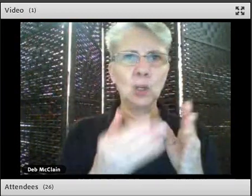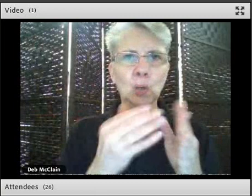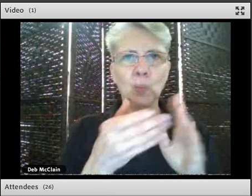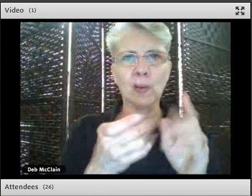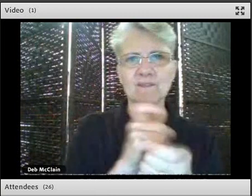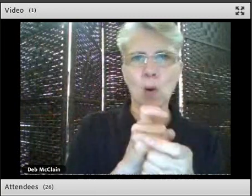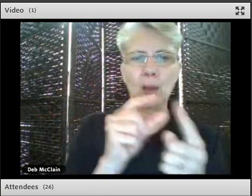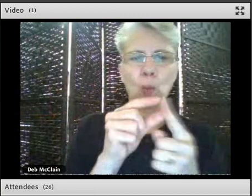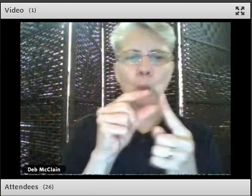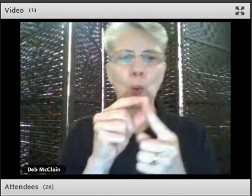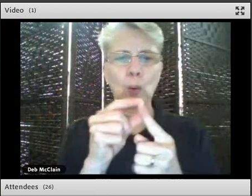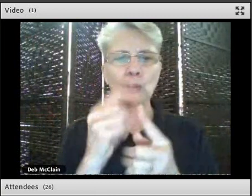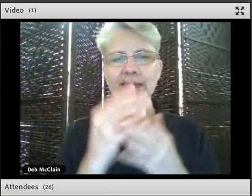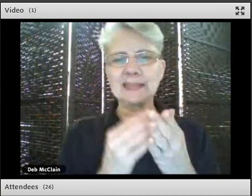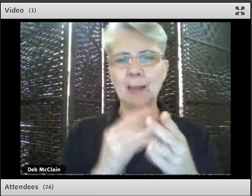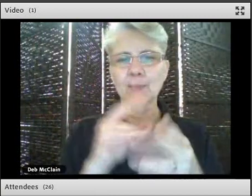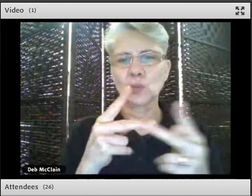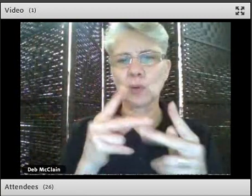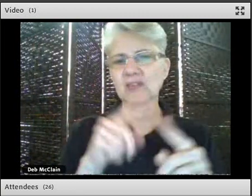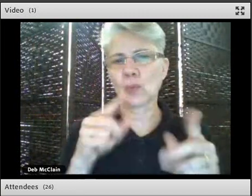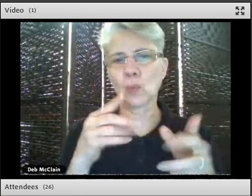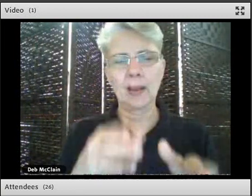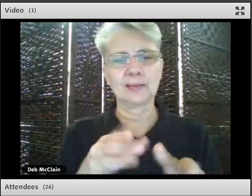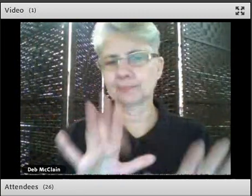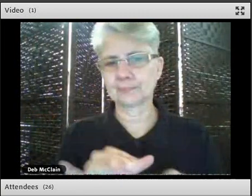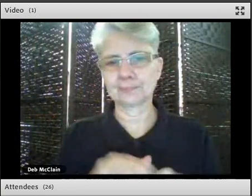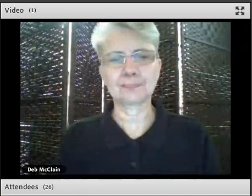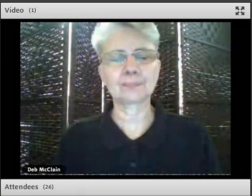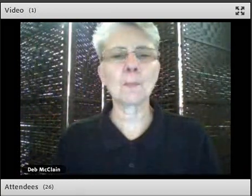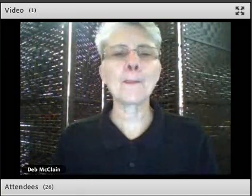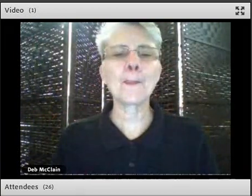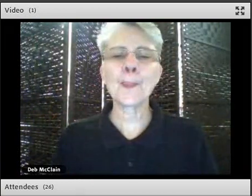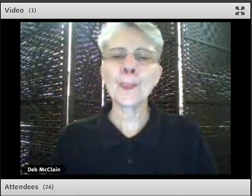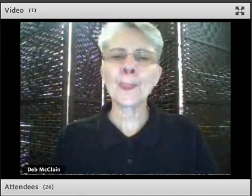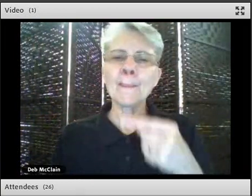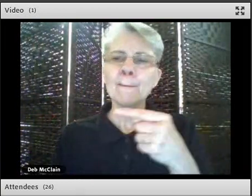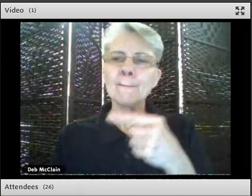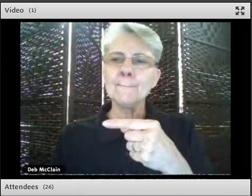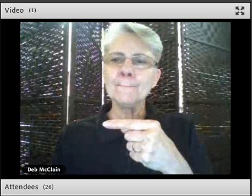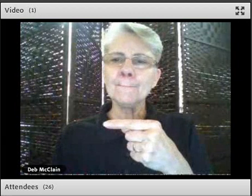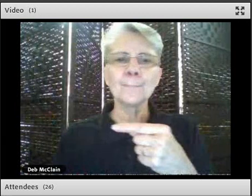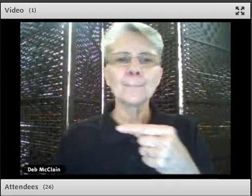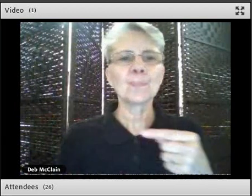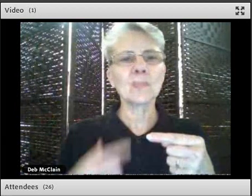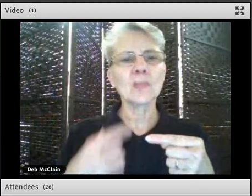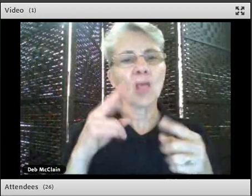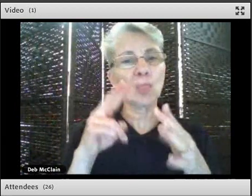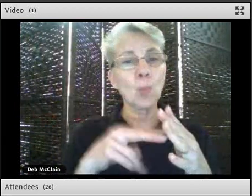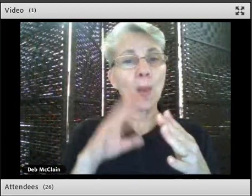And then the "read by...," "narrated by...," and "performed by...," or "performance by...,"